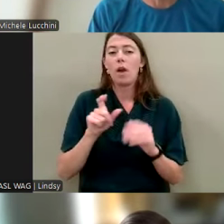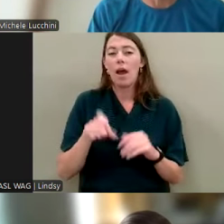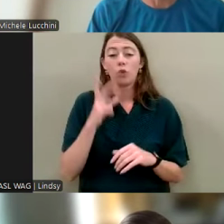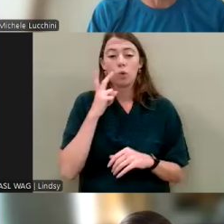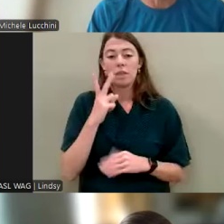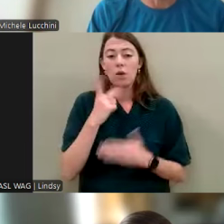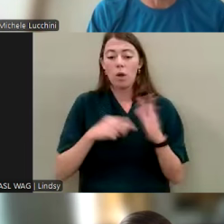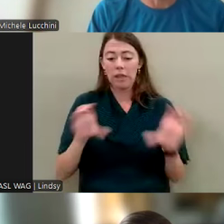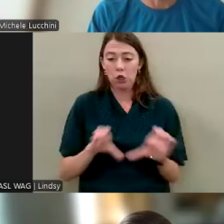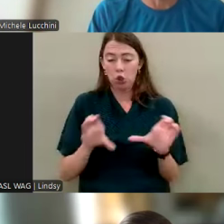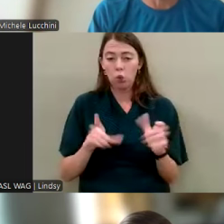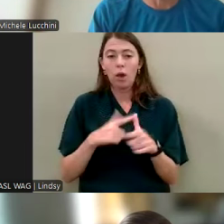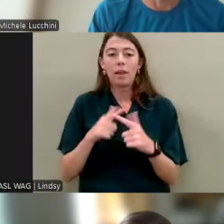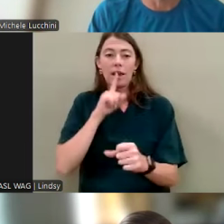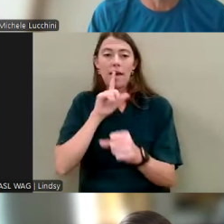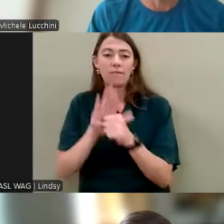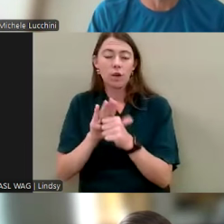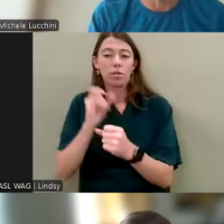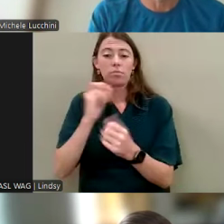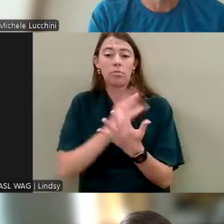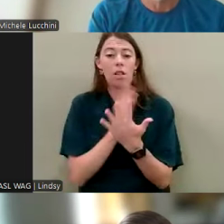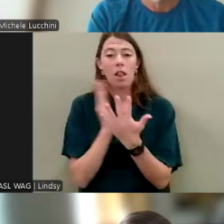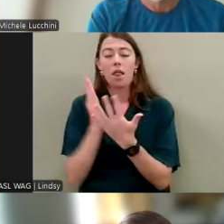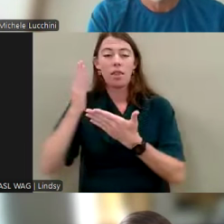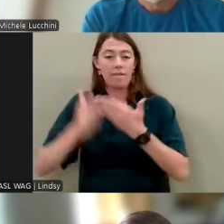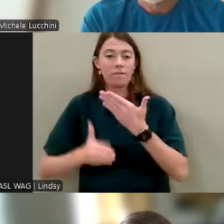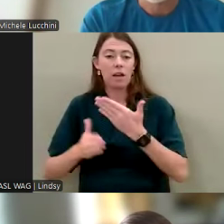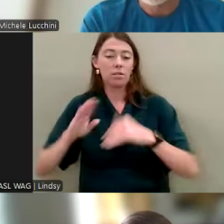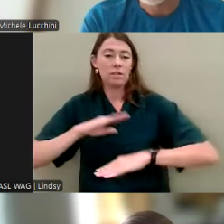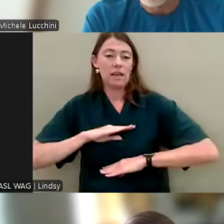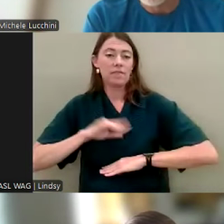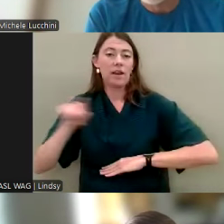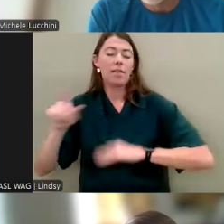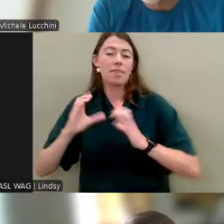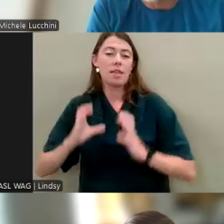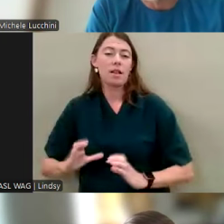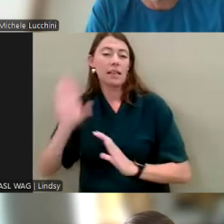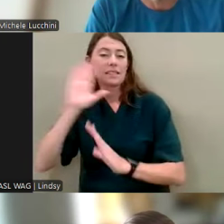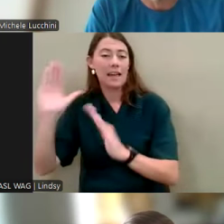final product is in line with the expectation. But that's not the only thing, actually, because